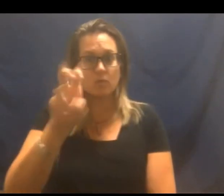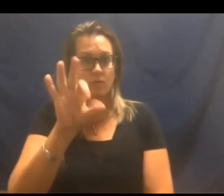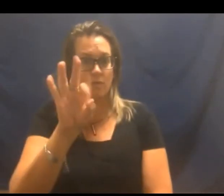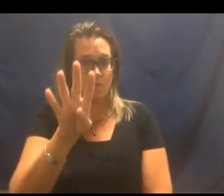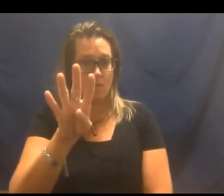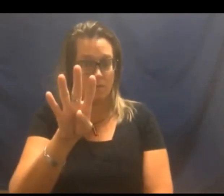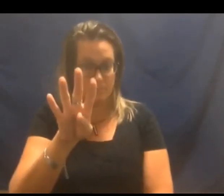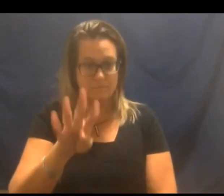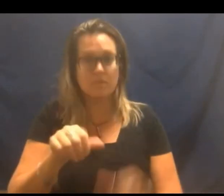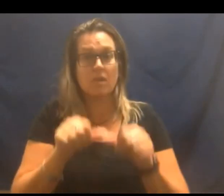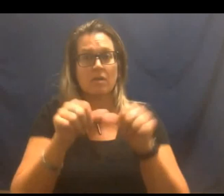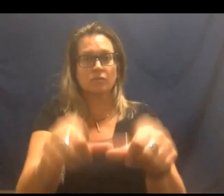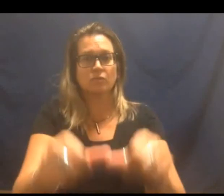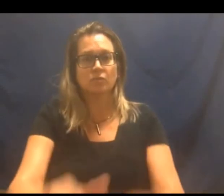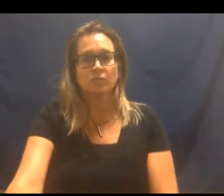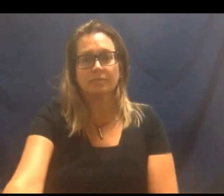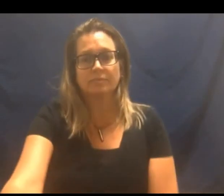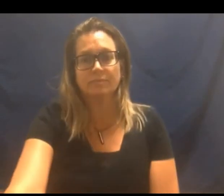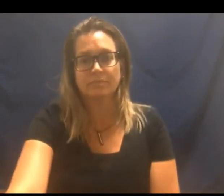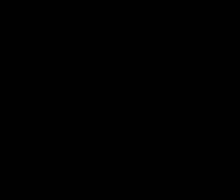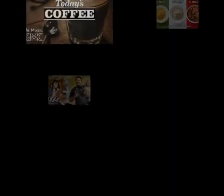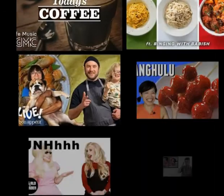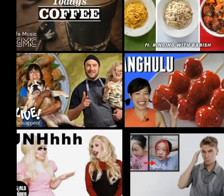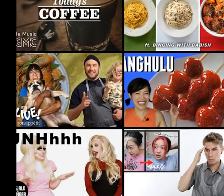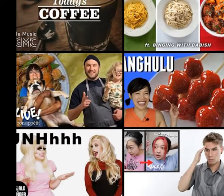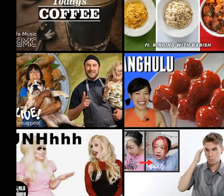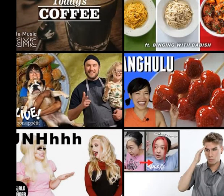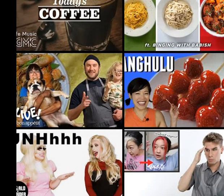group from page 293 and 294